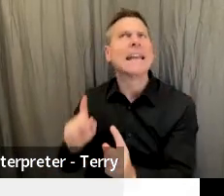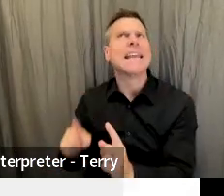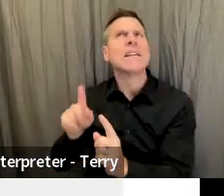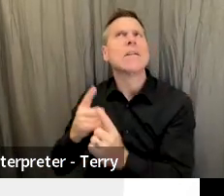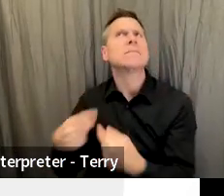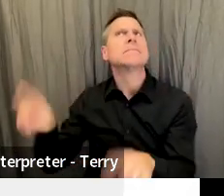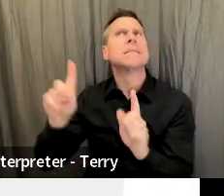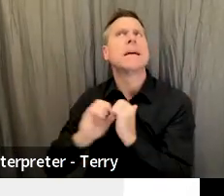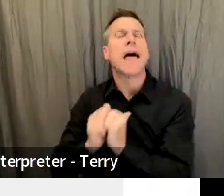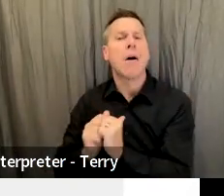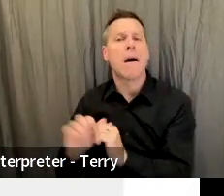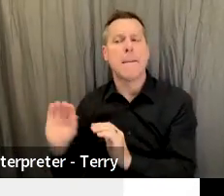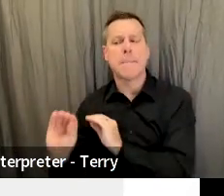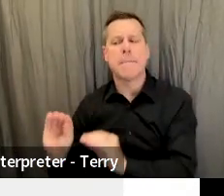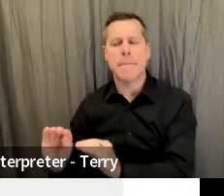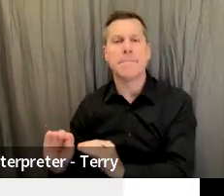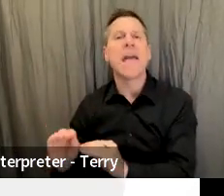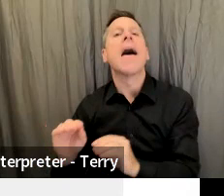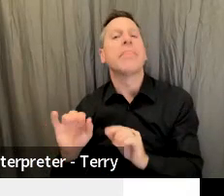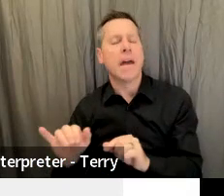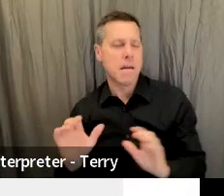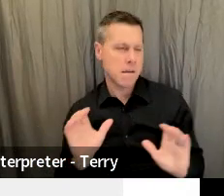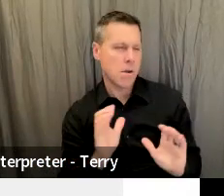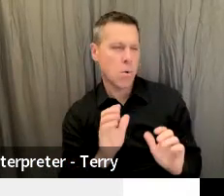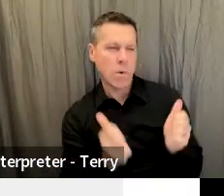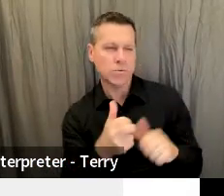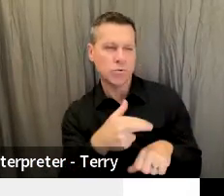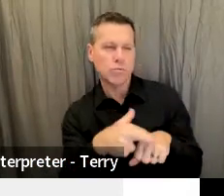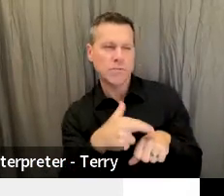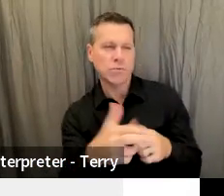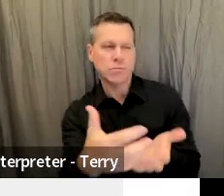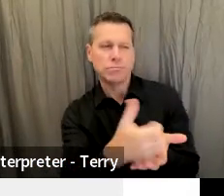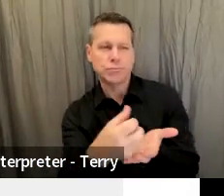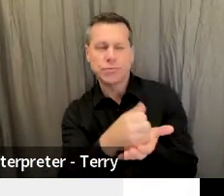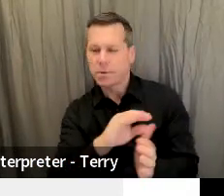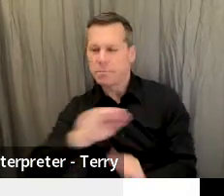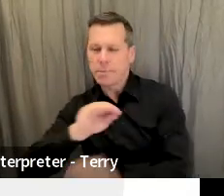We were talking yesterday about our process and what we did, and David put this perfectly.